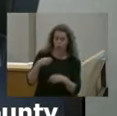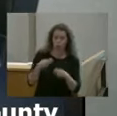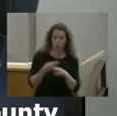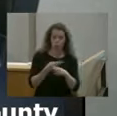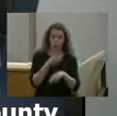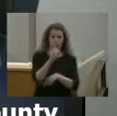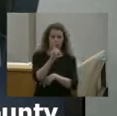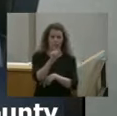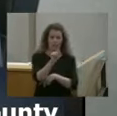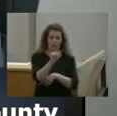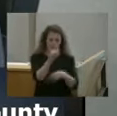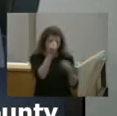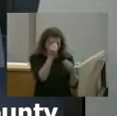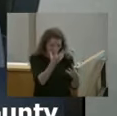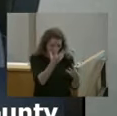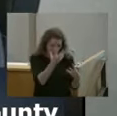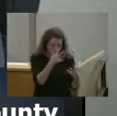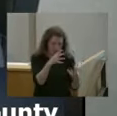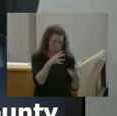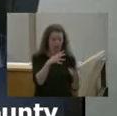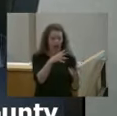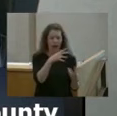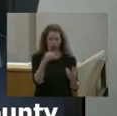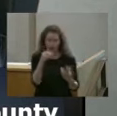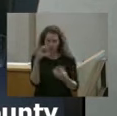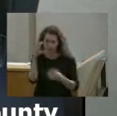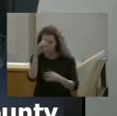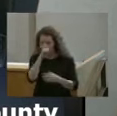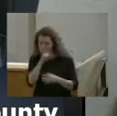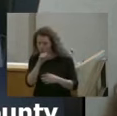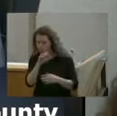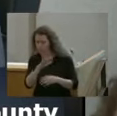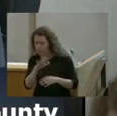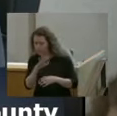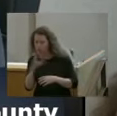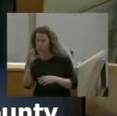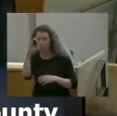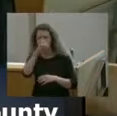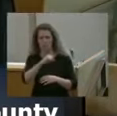know. Dr. Frankovich: And I'd suggest it gets a little more of an educated guess as we go. Dr. Ennis: Yes.